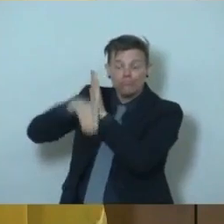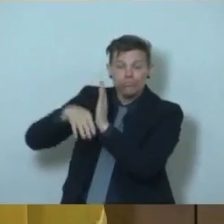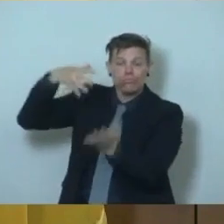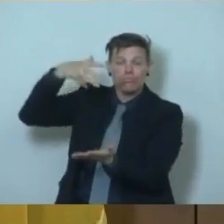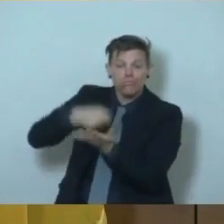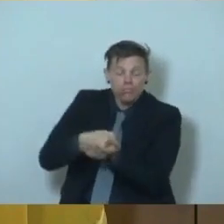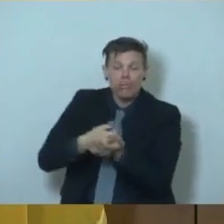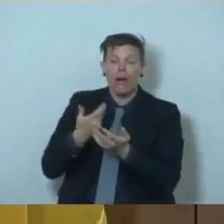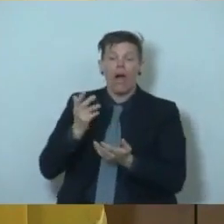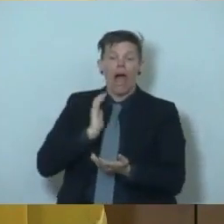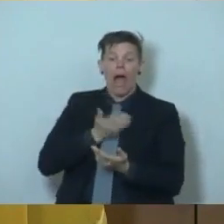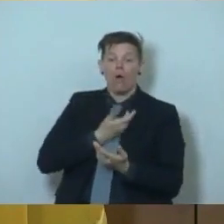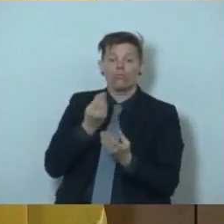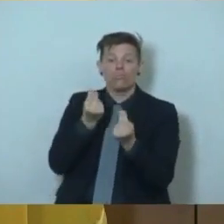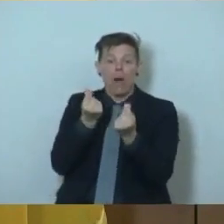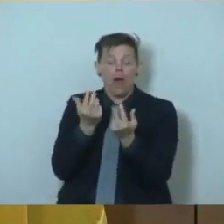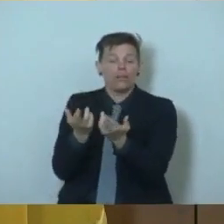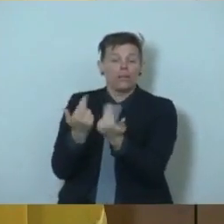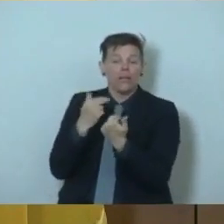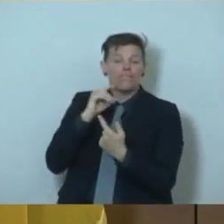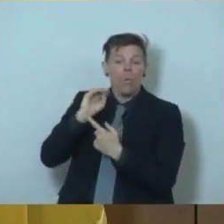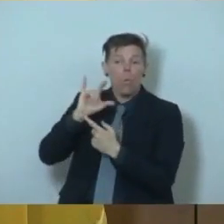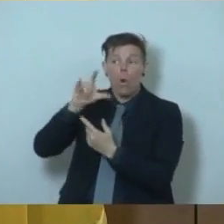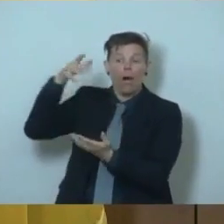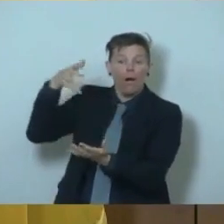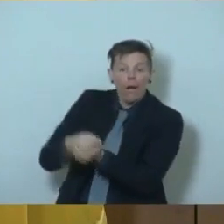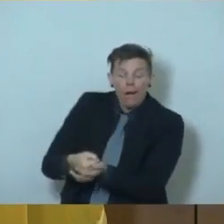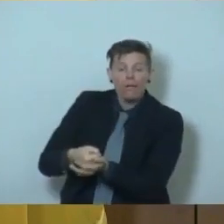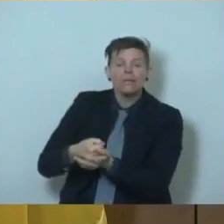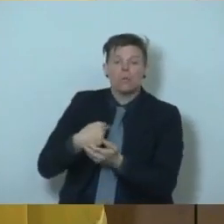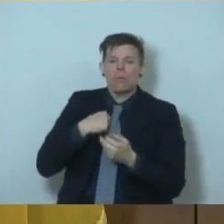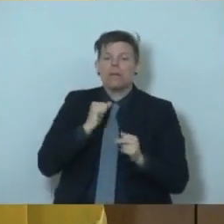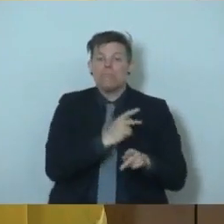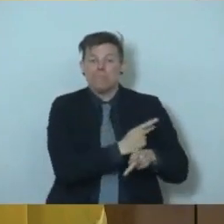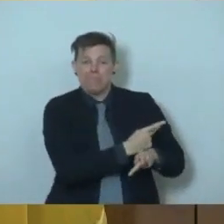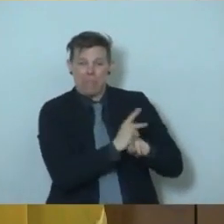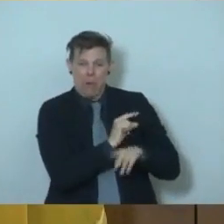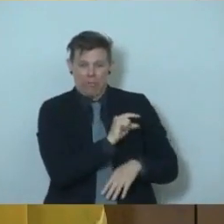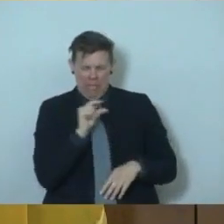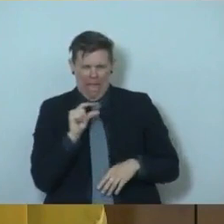LARGE REVENUES ARE AT RISK LIKEN THE ENERGY SECTOR OF OIL AND GAS.